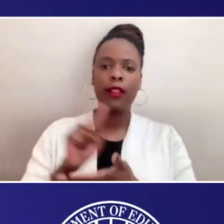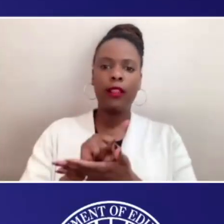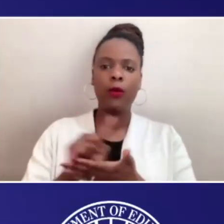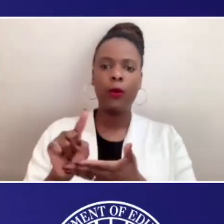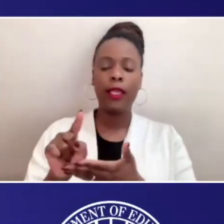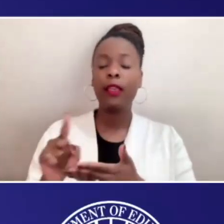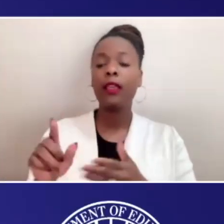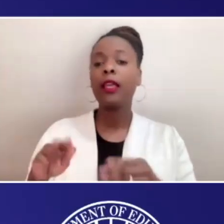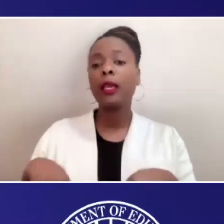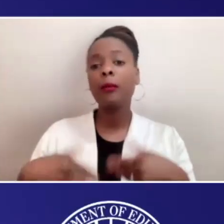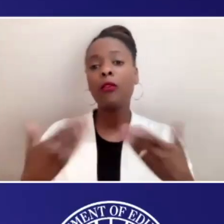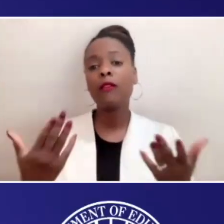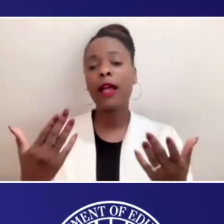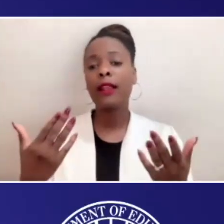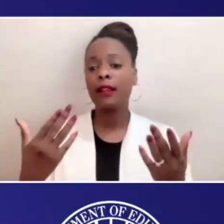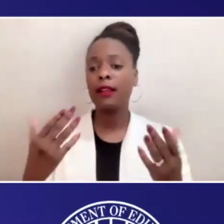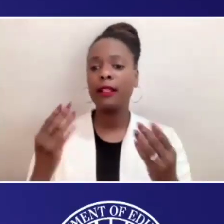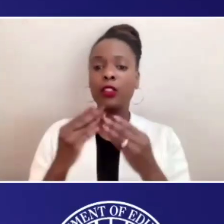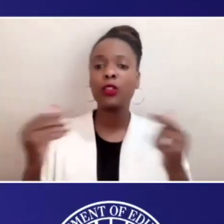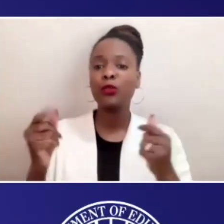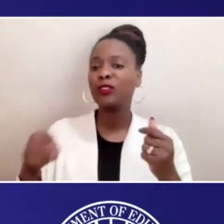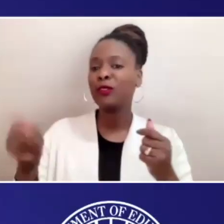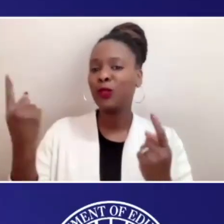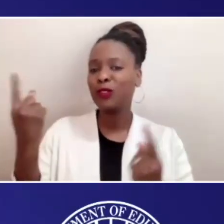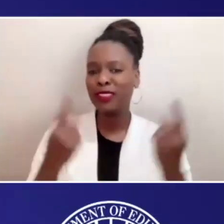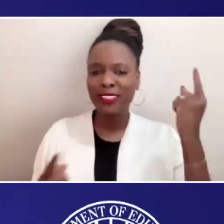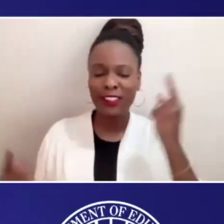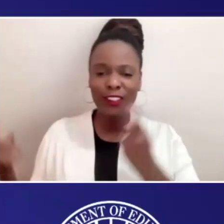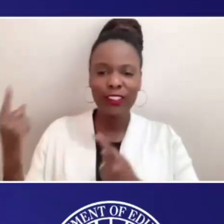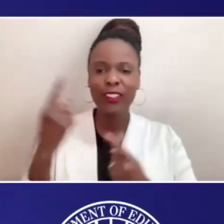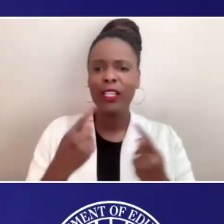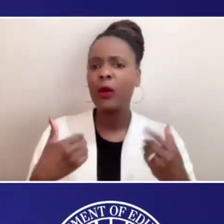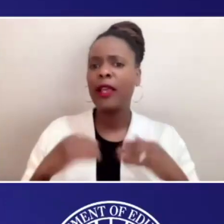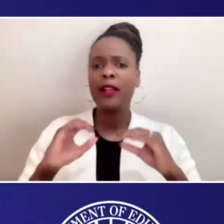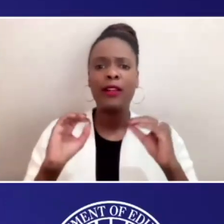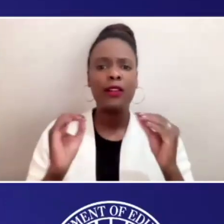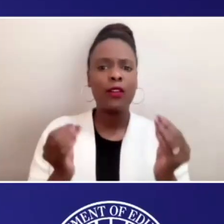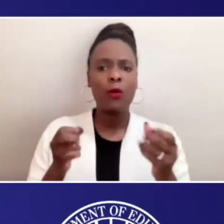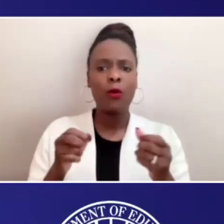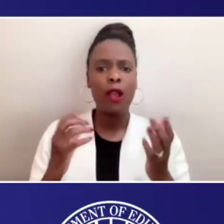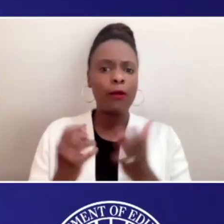consider, and we really have not had a chance or an opportunity to get your feedback on that.